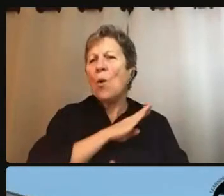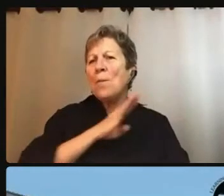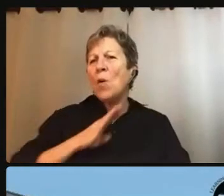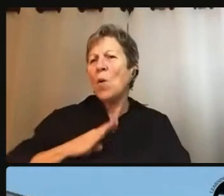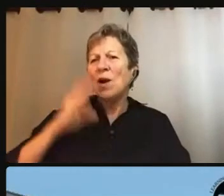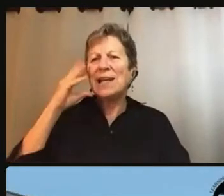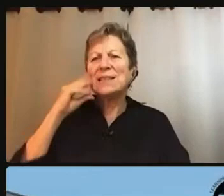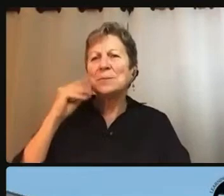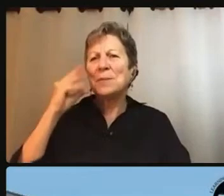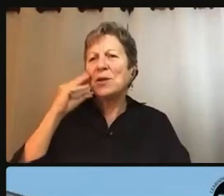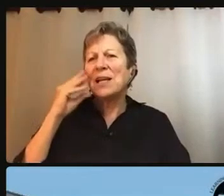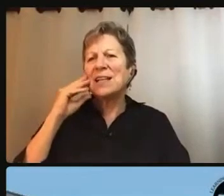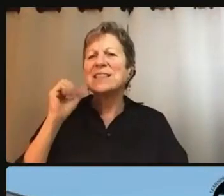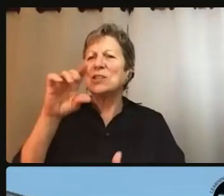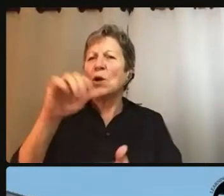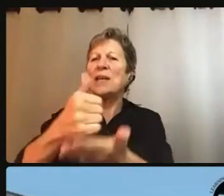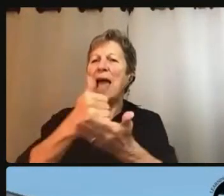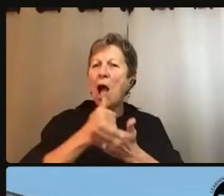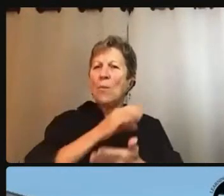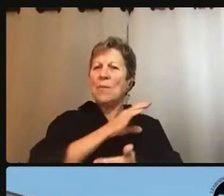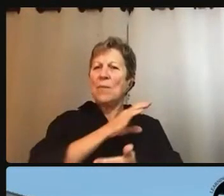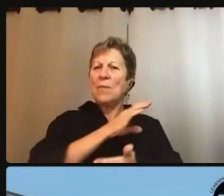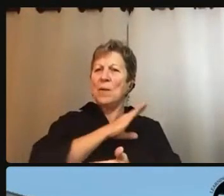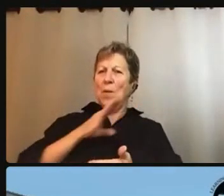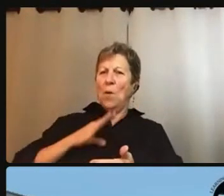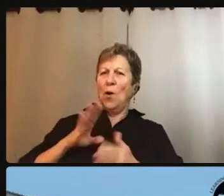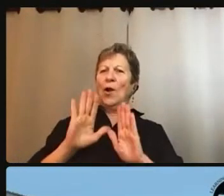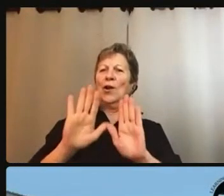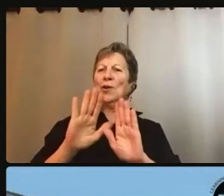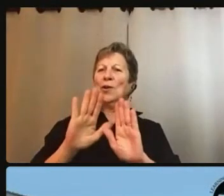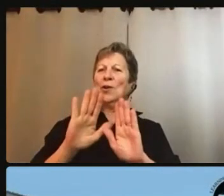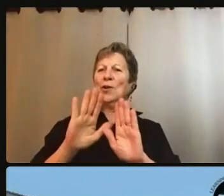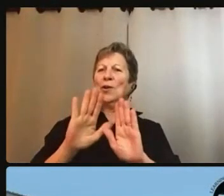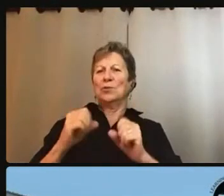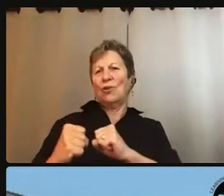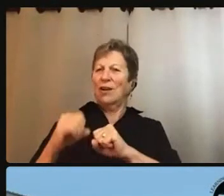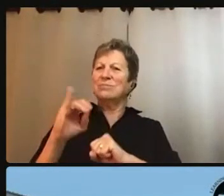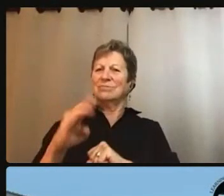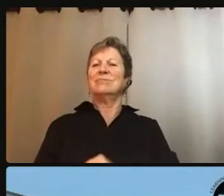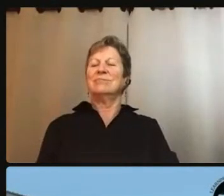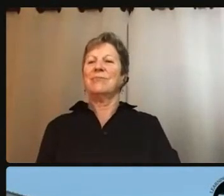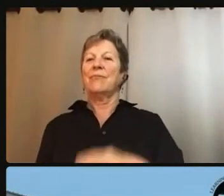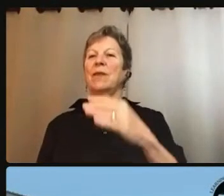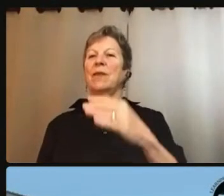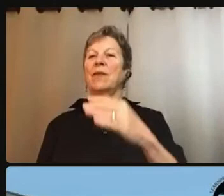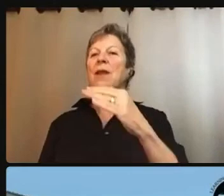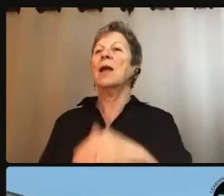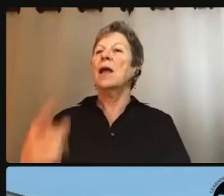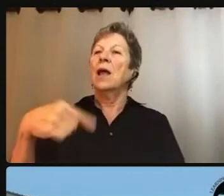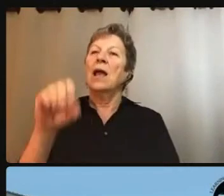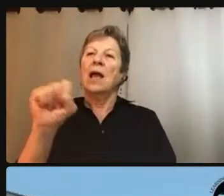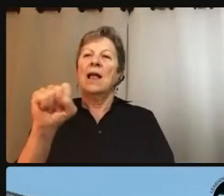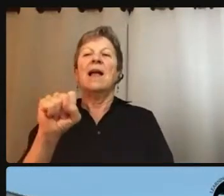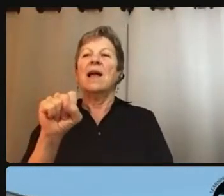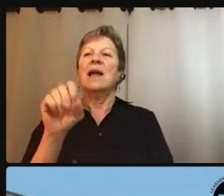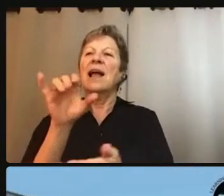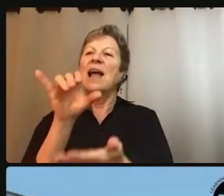DETAILING YOUR LEADERSHIP OR AUDIT EXPERIENCE.